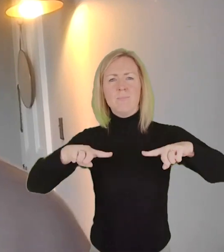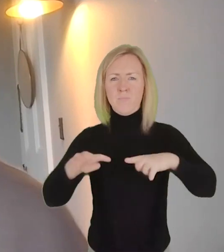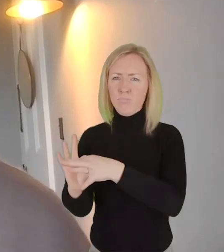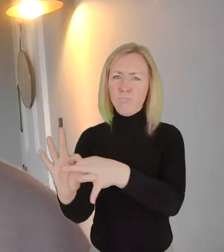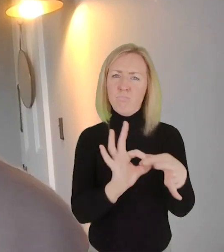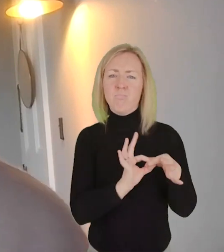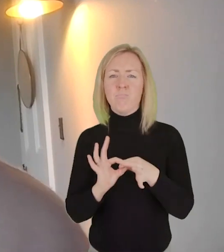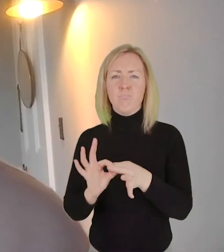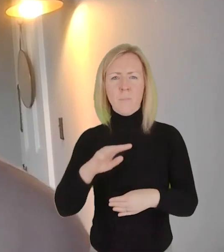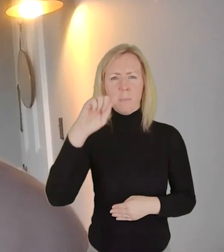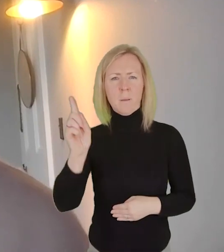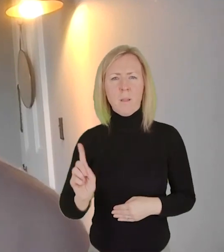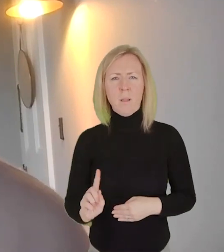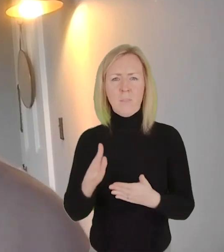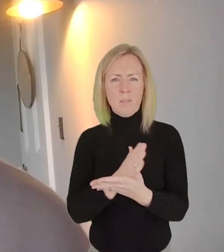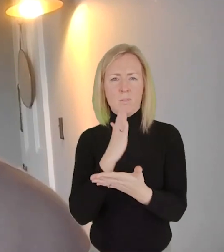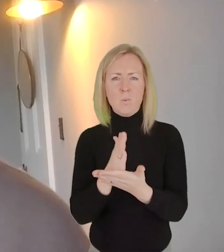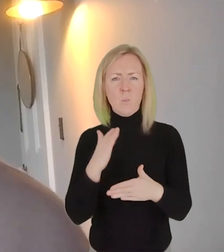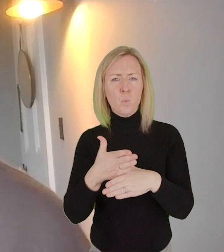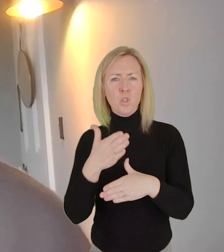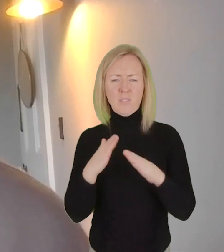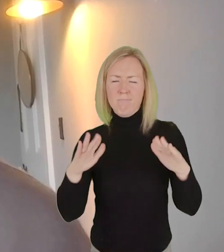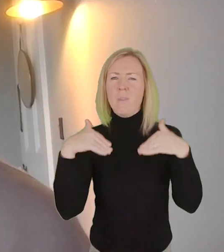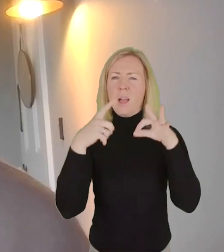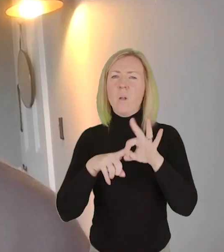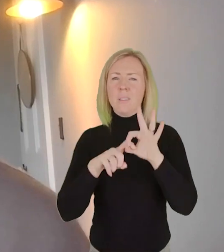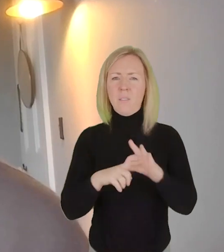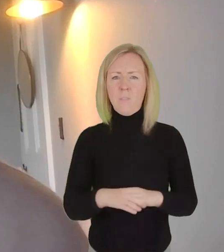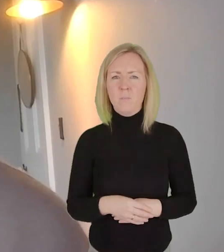which is why we're not just pushing stuff out and making sure that the quality of it is good enough.